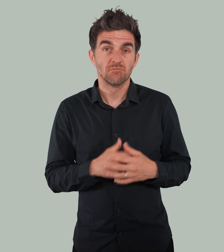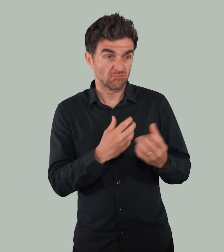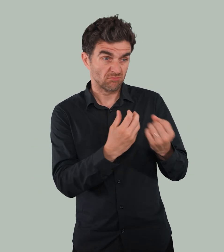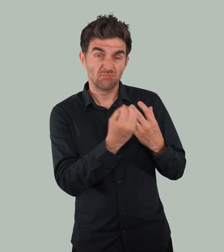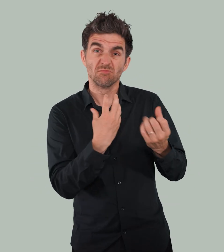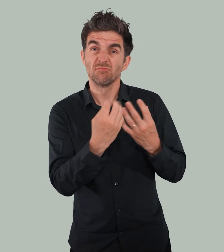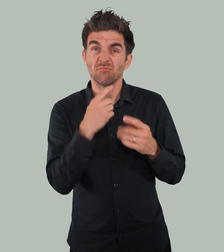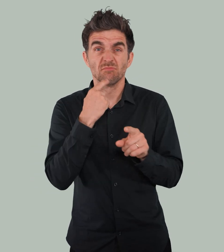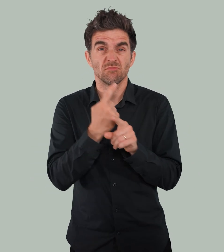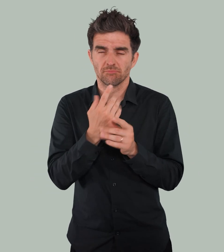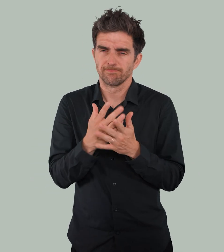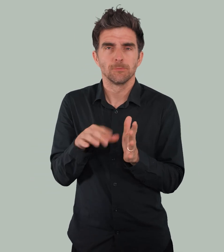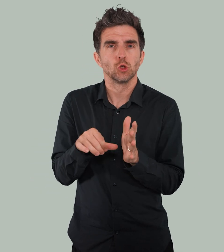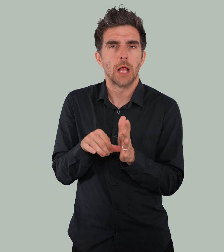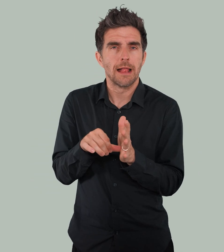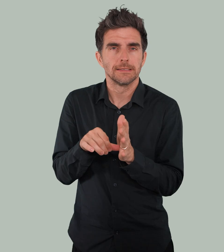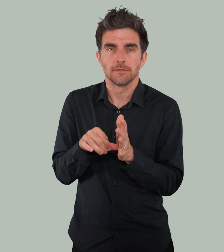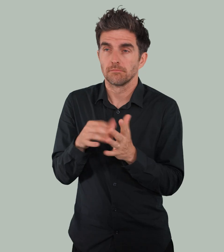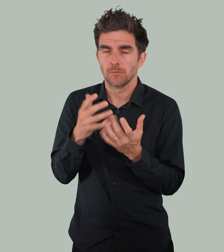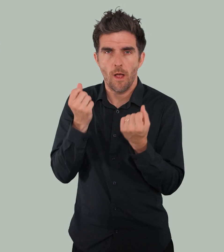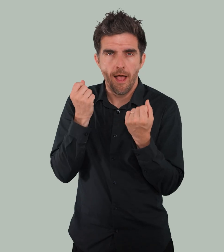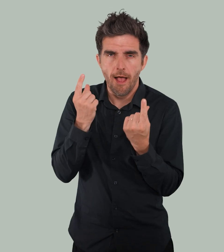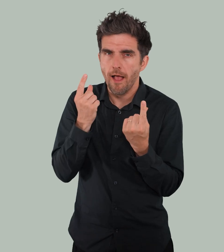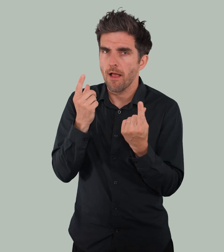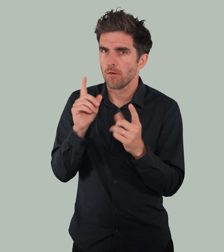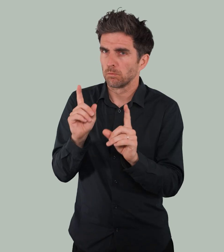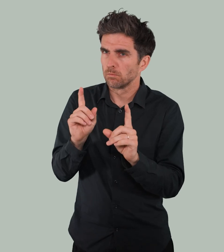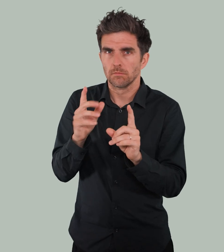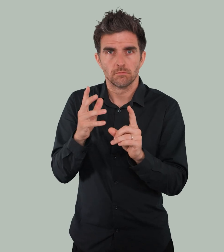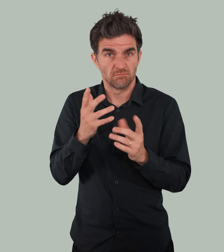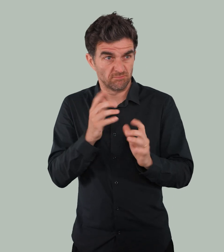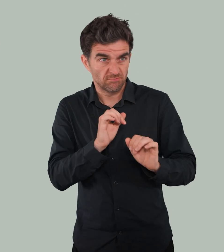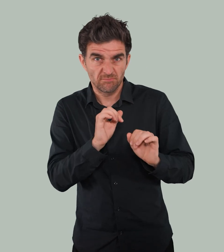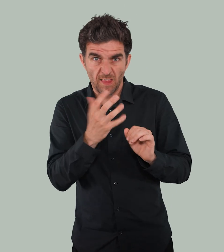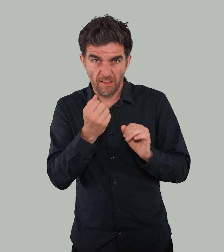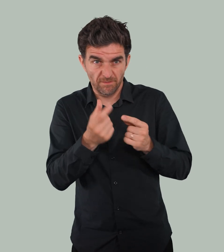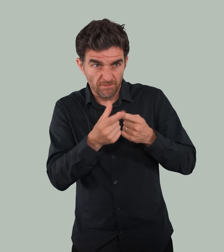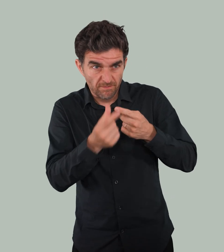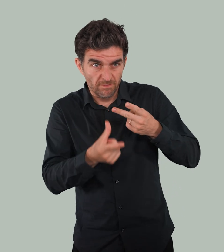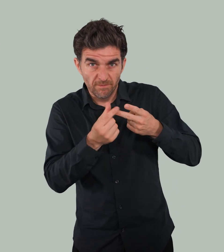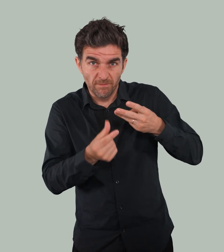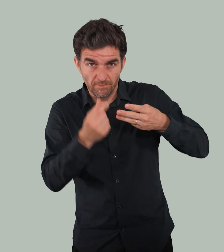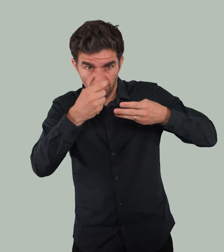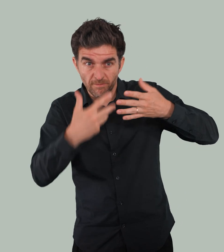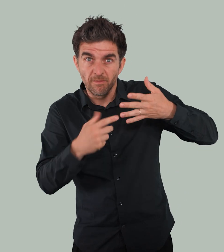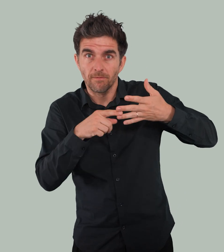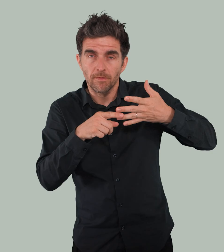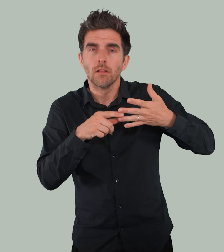Respondents refer to challenges in understanding the overall impact of multiple conditions,